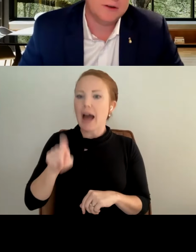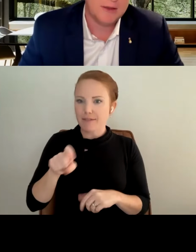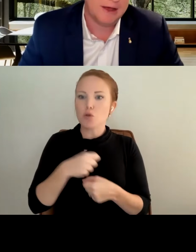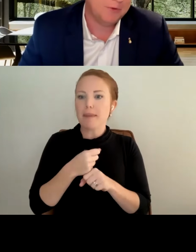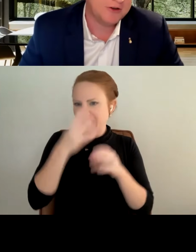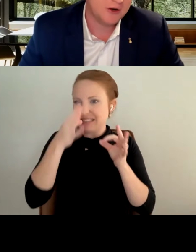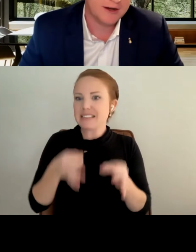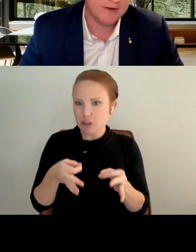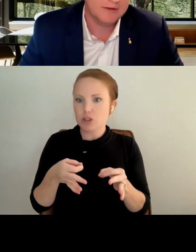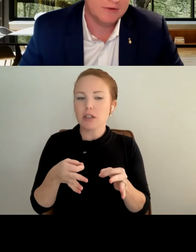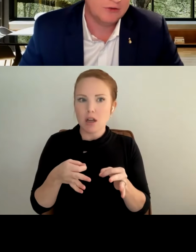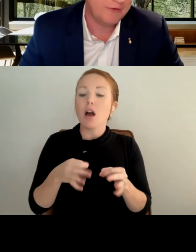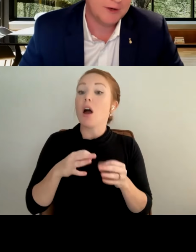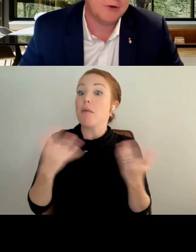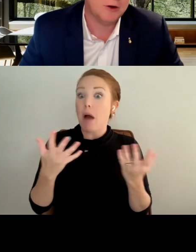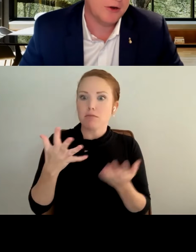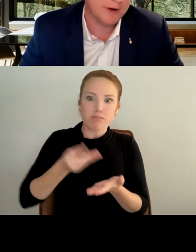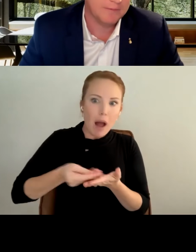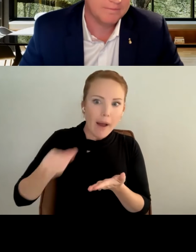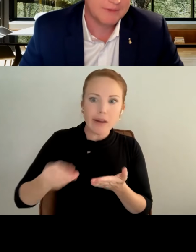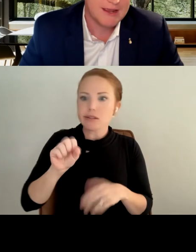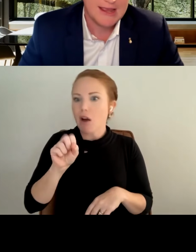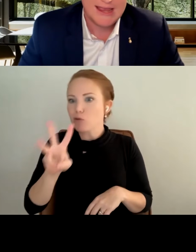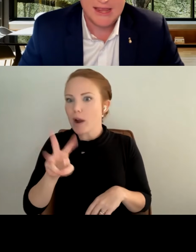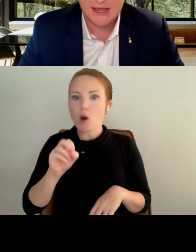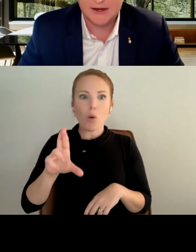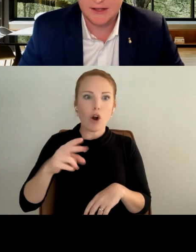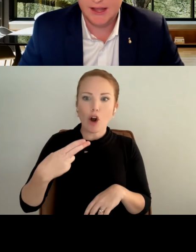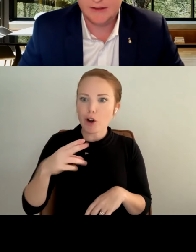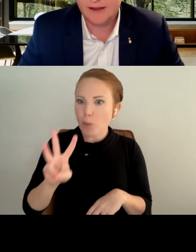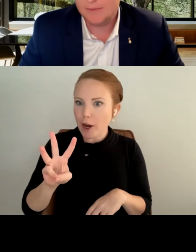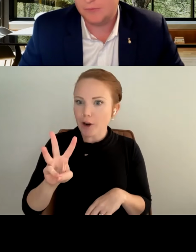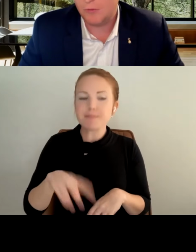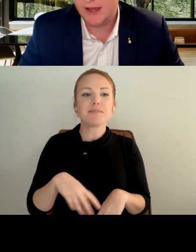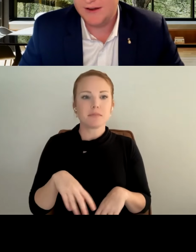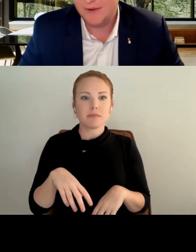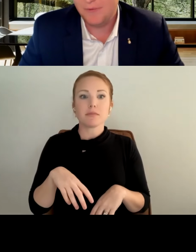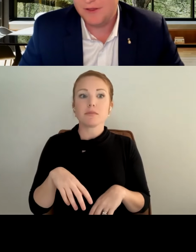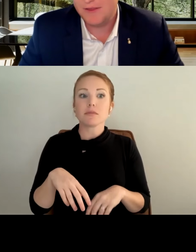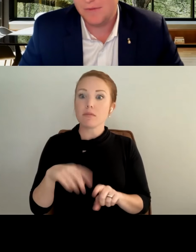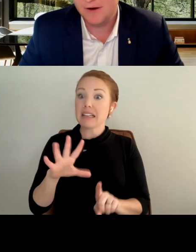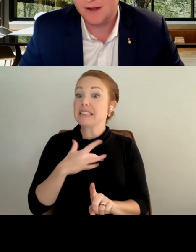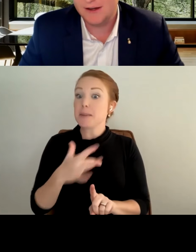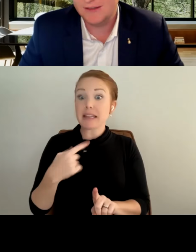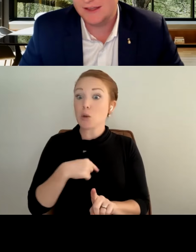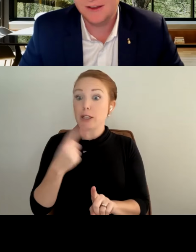about procuring software or hardware. And a lot of times what we end up with in the market is that